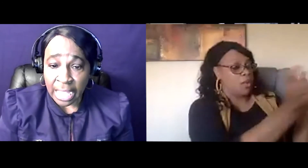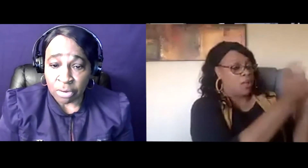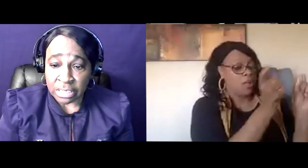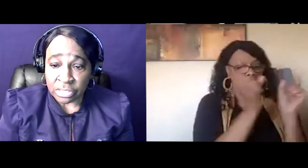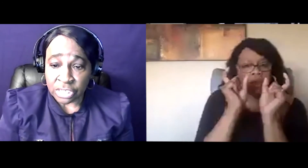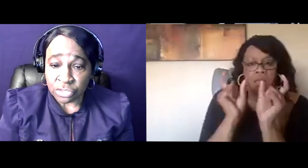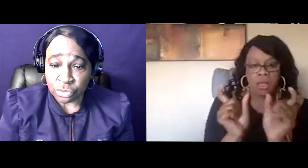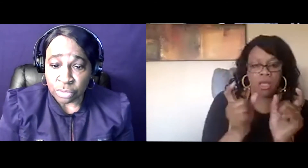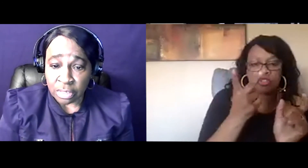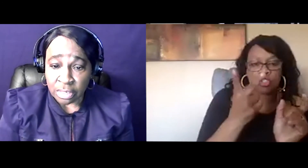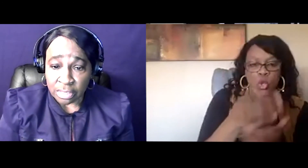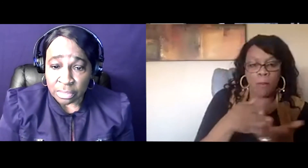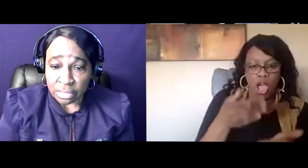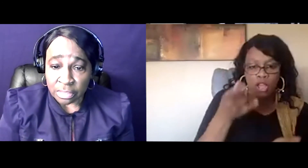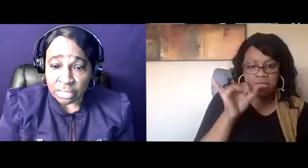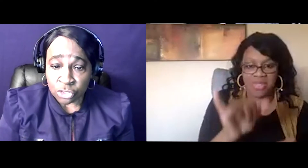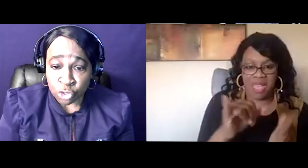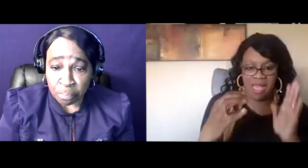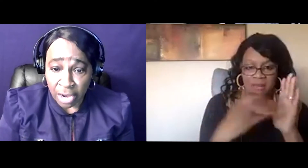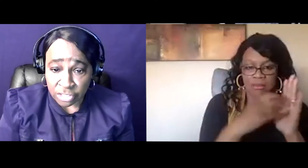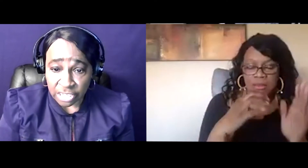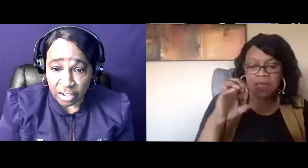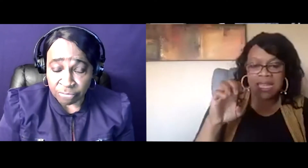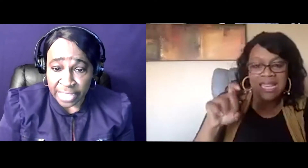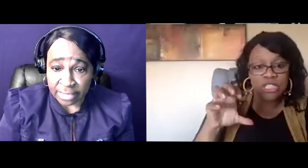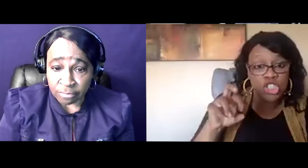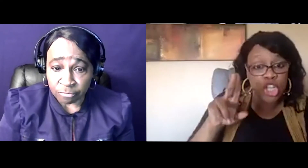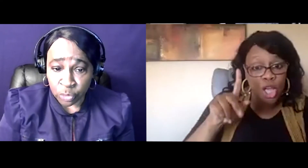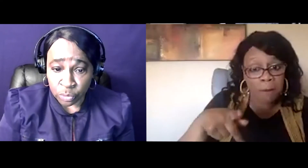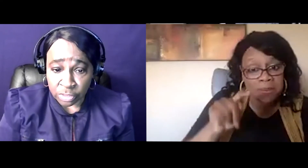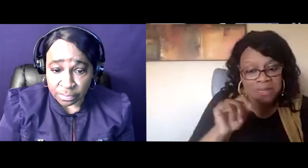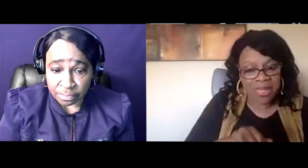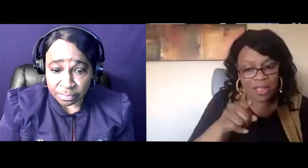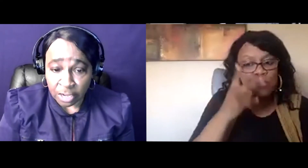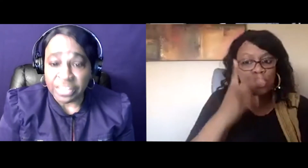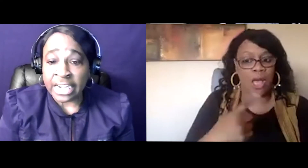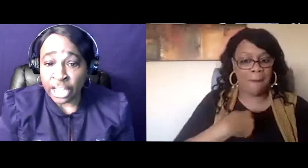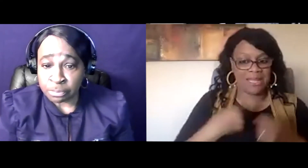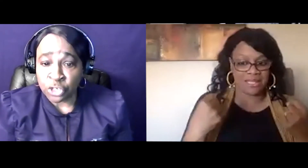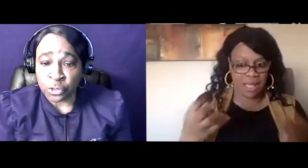I'm going to teach you two parts of that verse--of that excerpt--